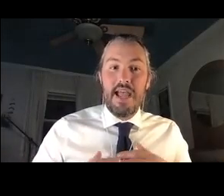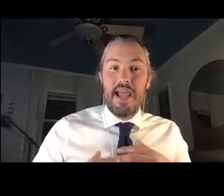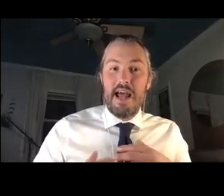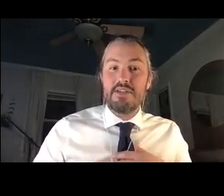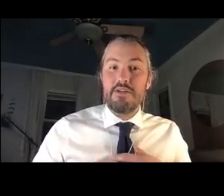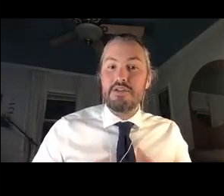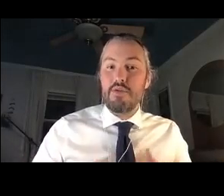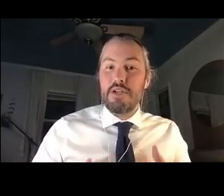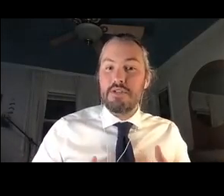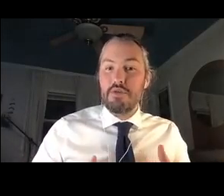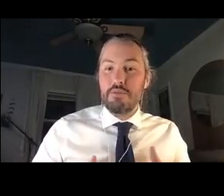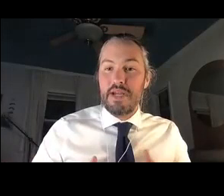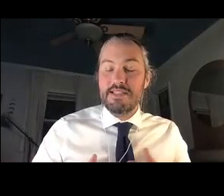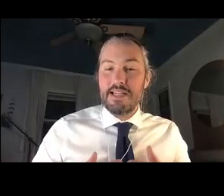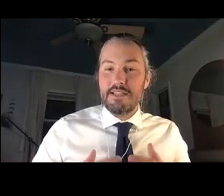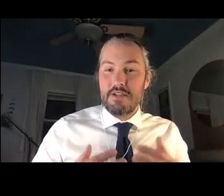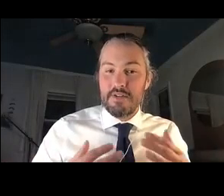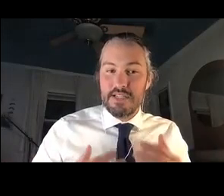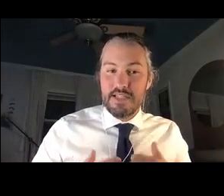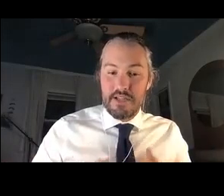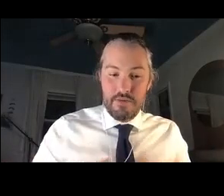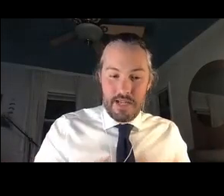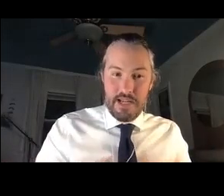and how to tell your story and use social media to get the services that you need.